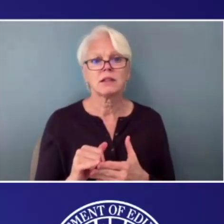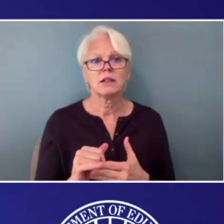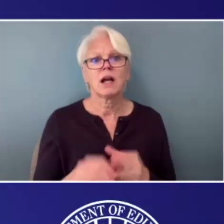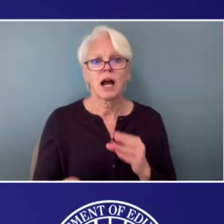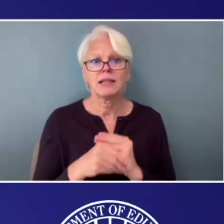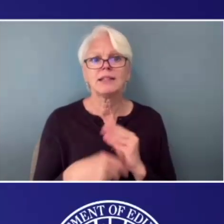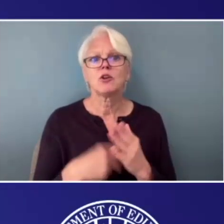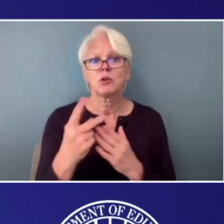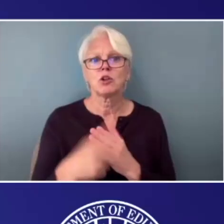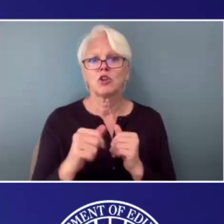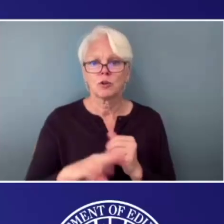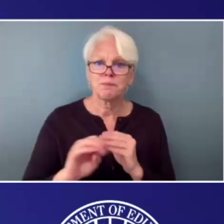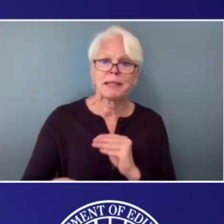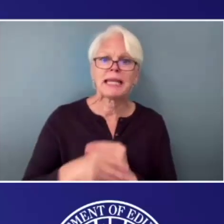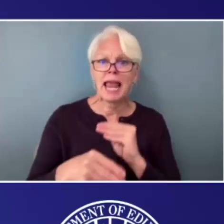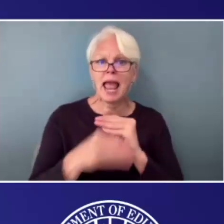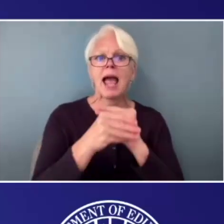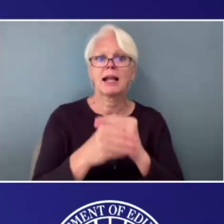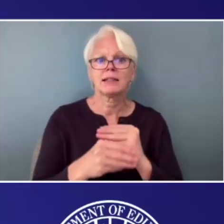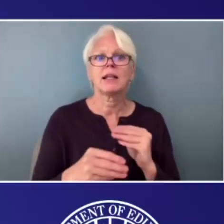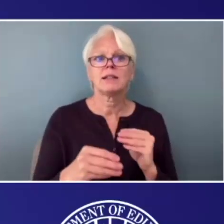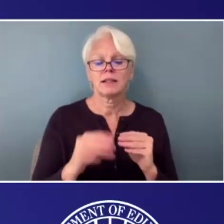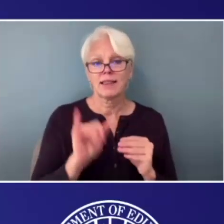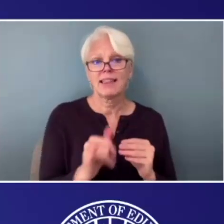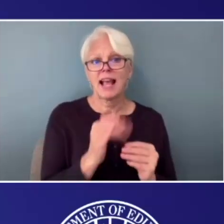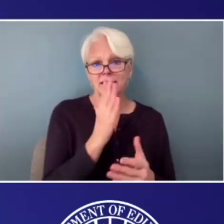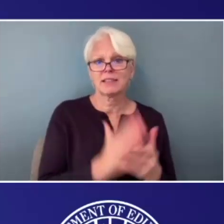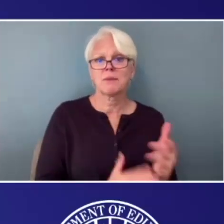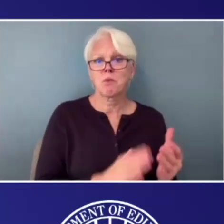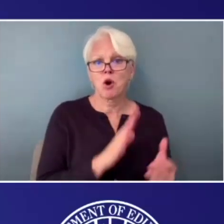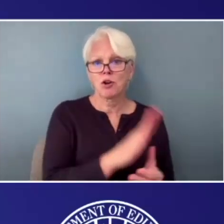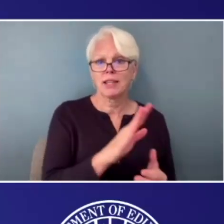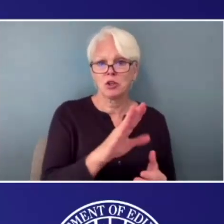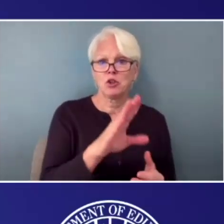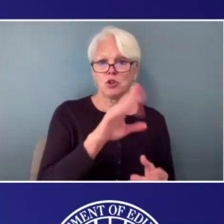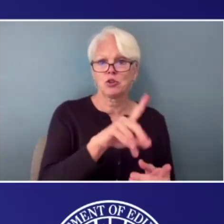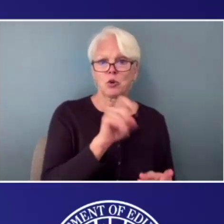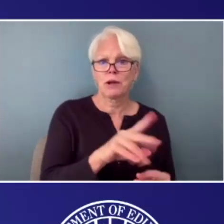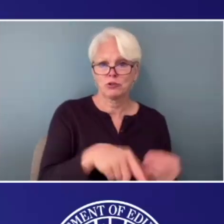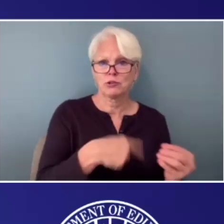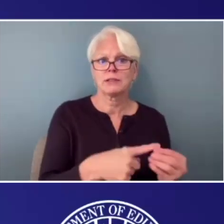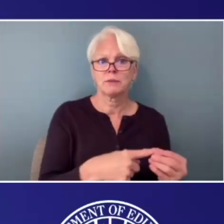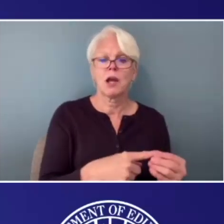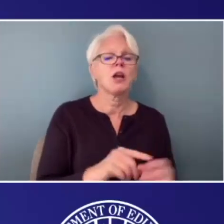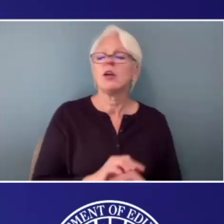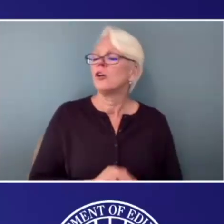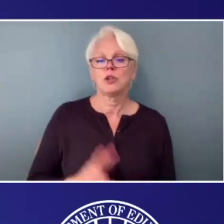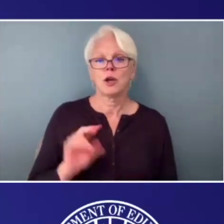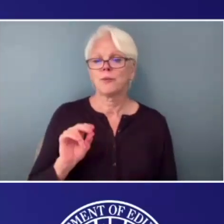could be added. That's the part that you're questioning? No, what I'm -- and I'm glad Jeff said